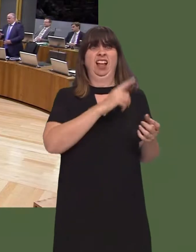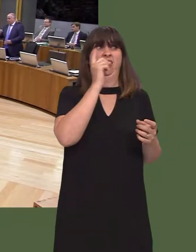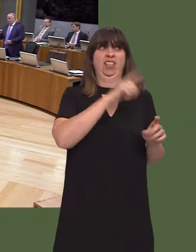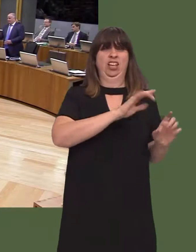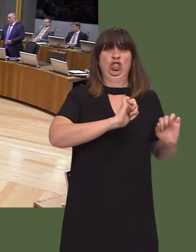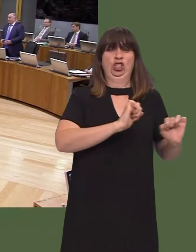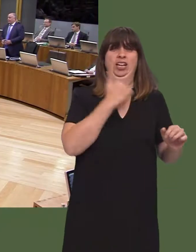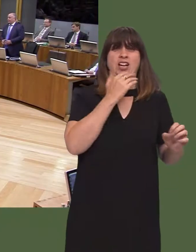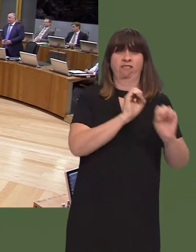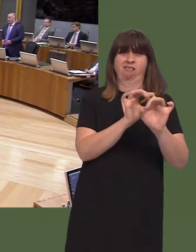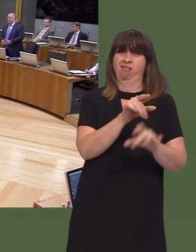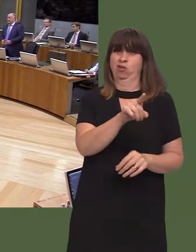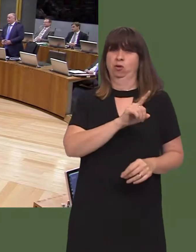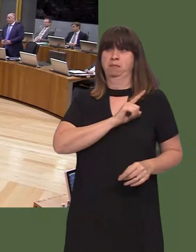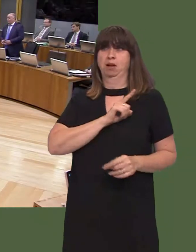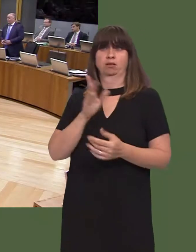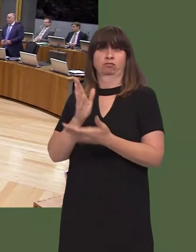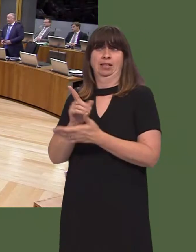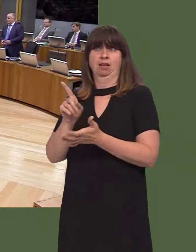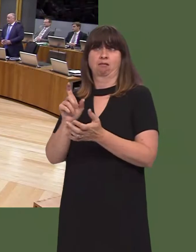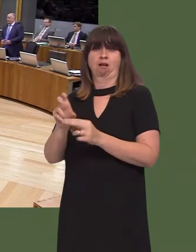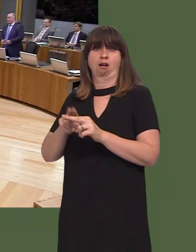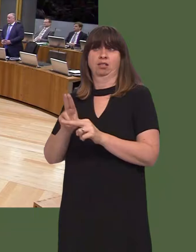It isnít exclusively a matter for Cardiff and Vale health board by any stretch of the